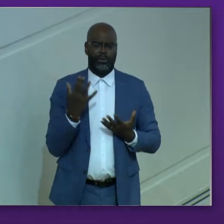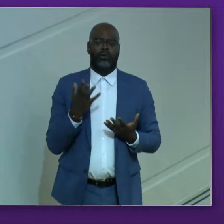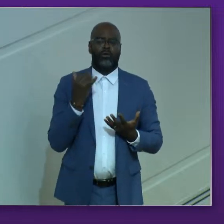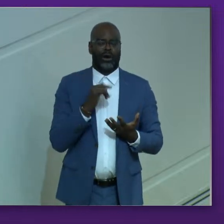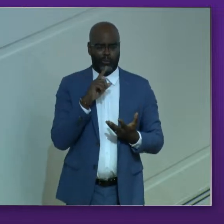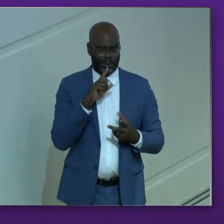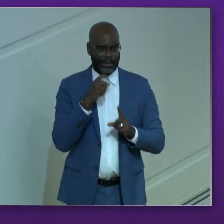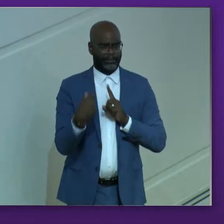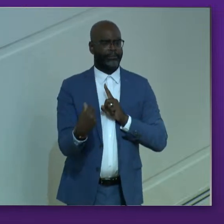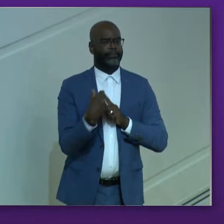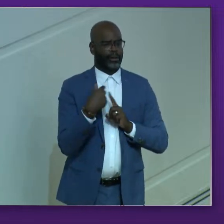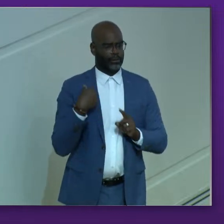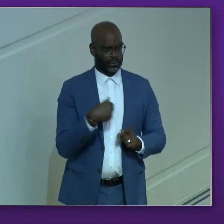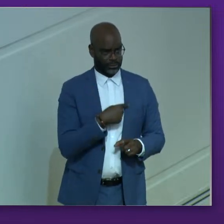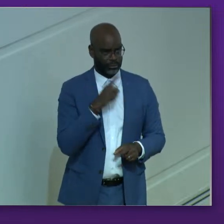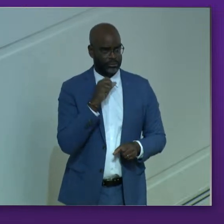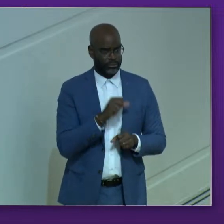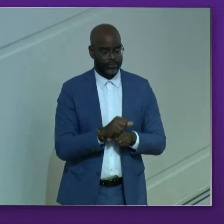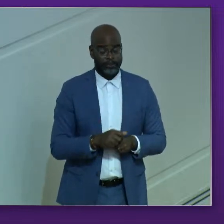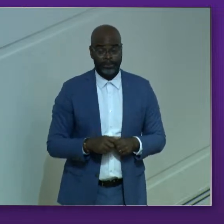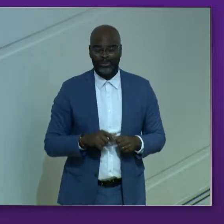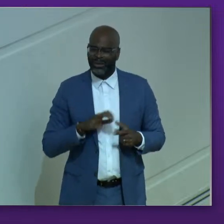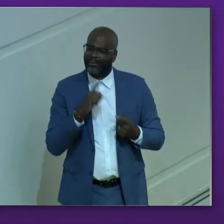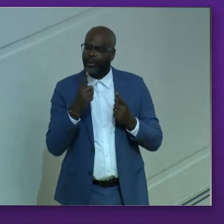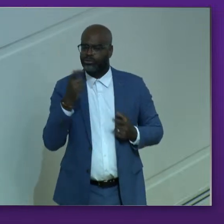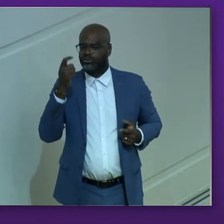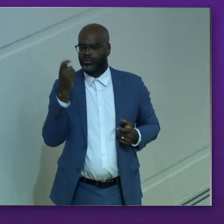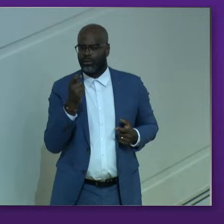EXPERIENCE AND WHAT PROFESSOR